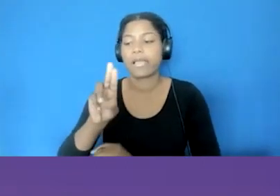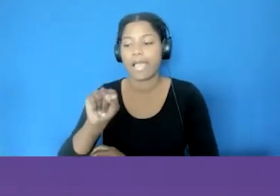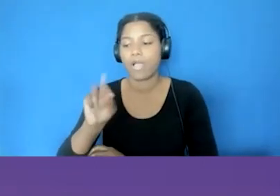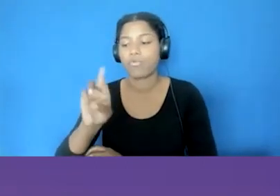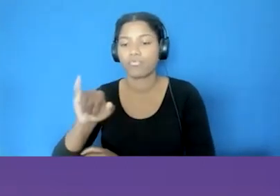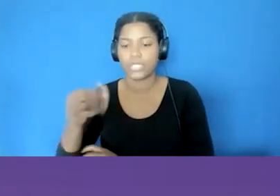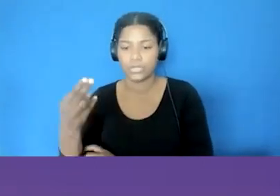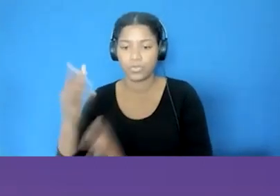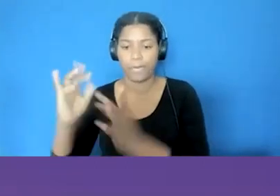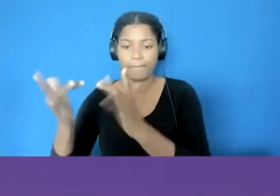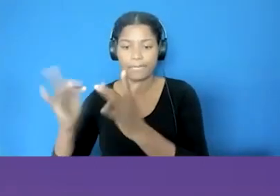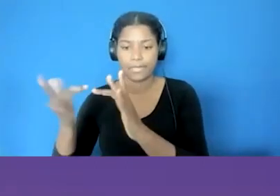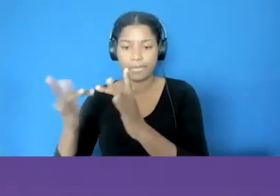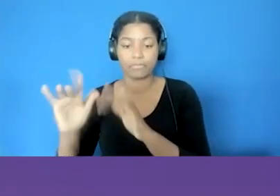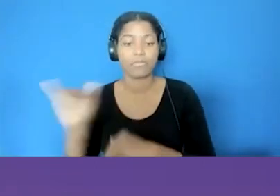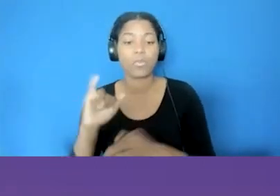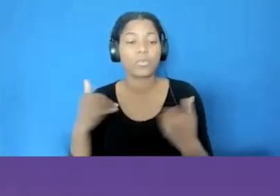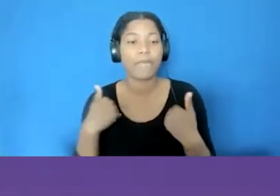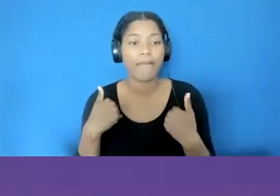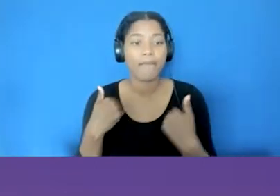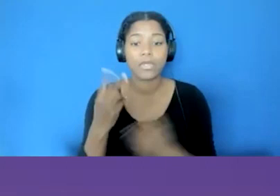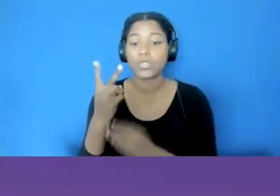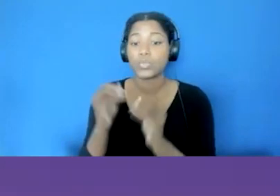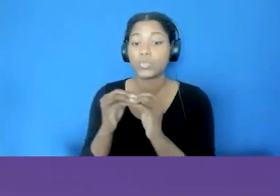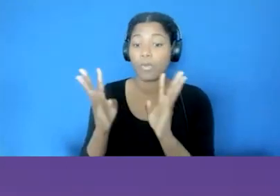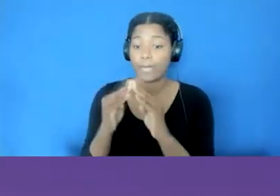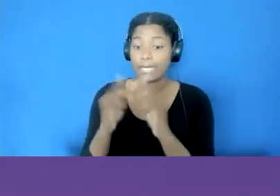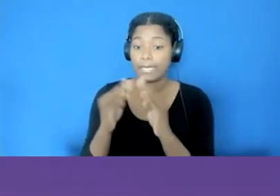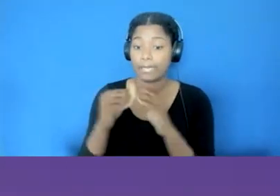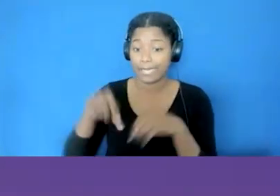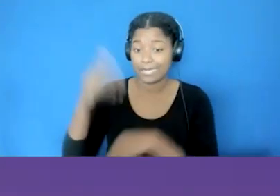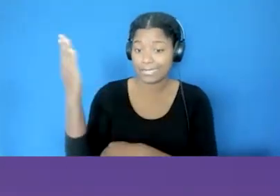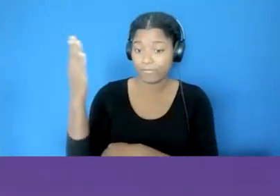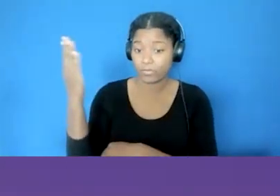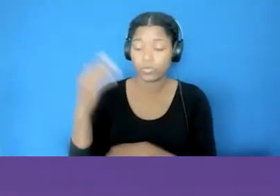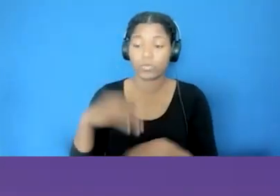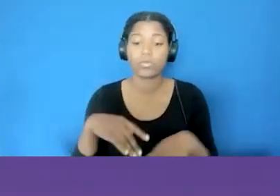And we do have two more sessions this afternoon at one 1:00 Eastern time today